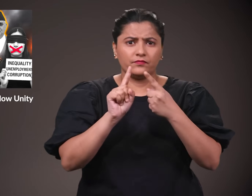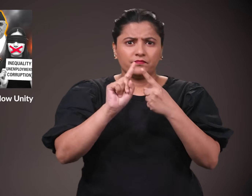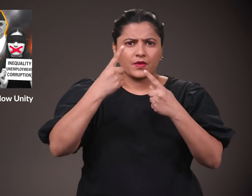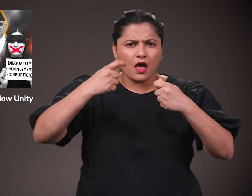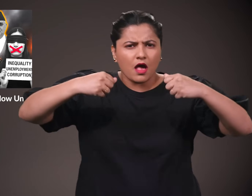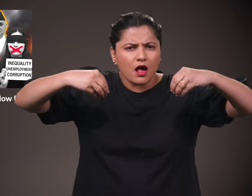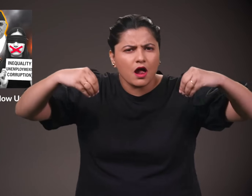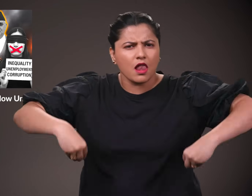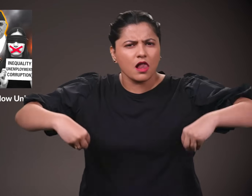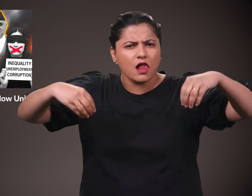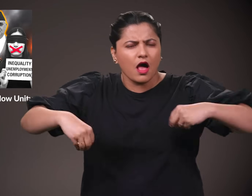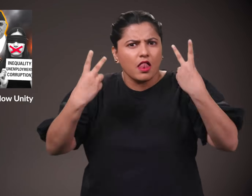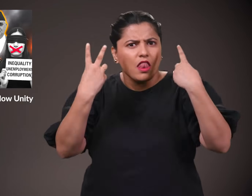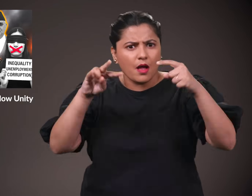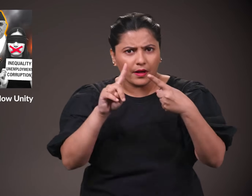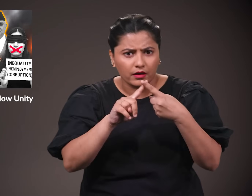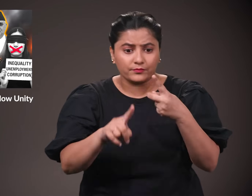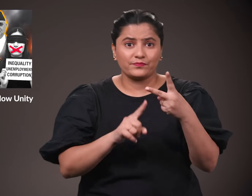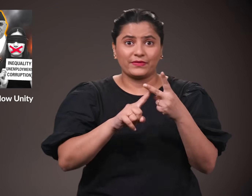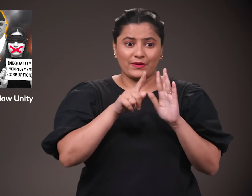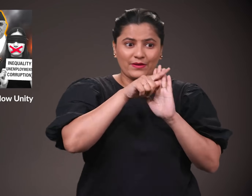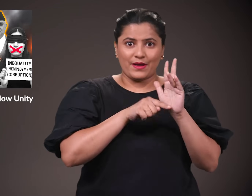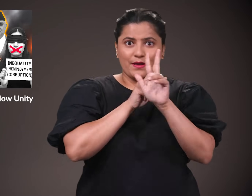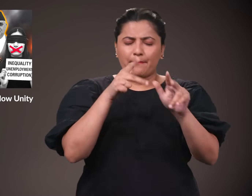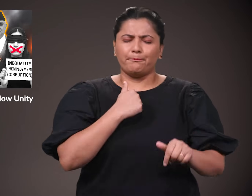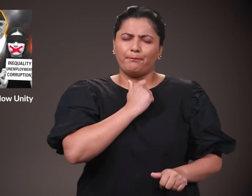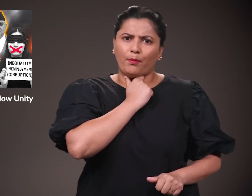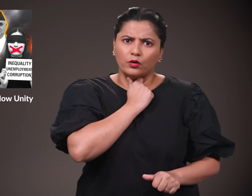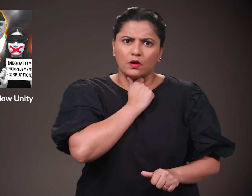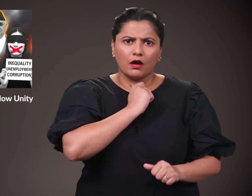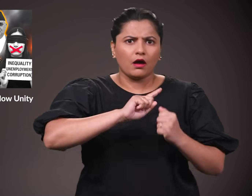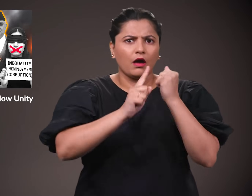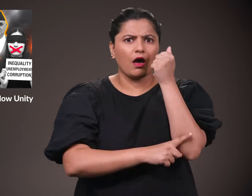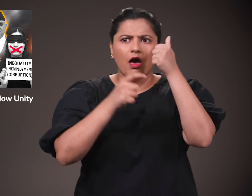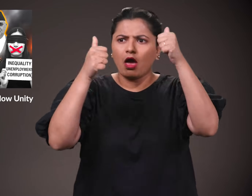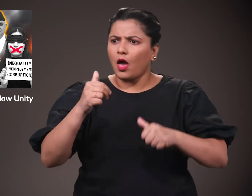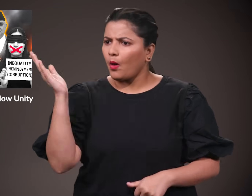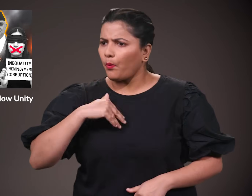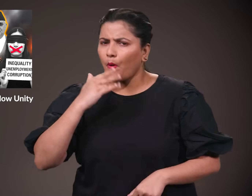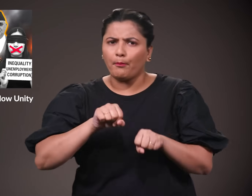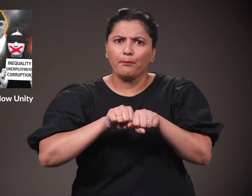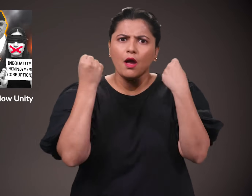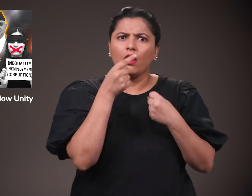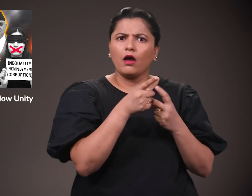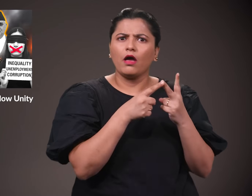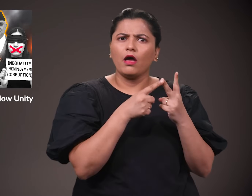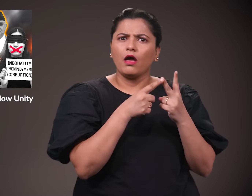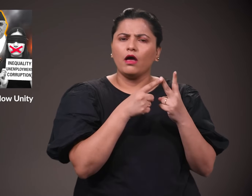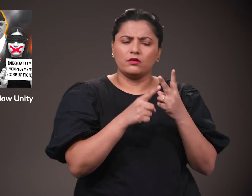1. Corruption was very high. 2. Promises were made but broken.